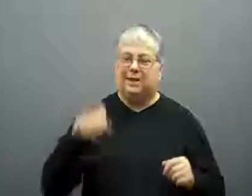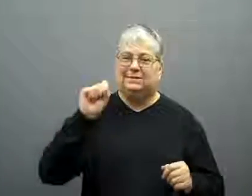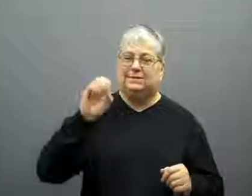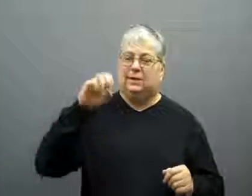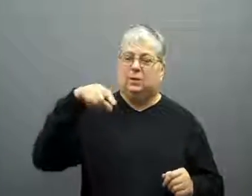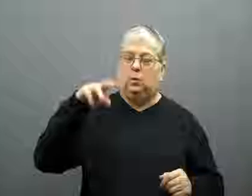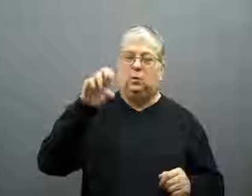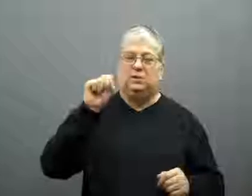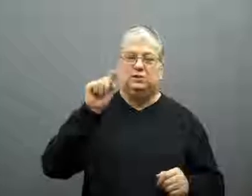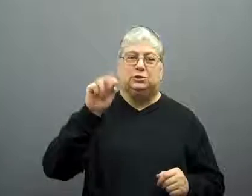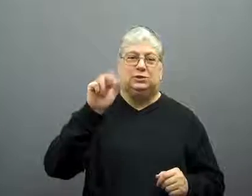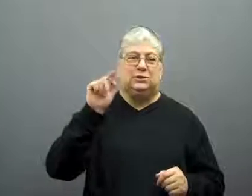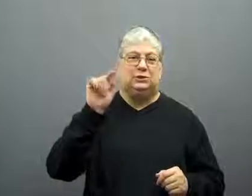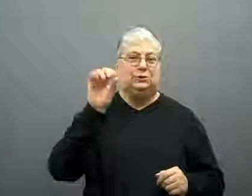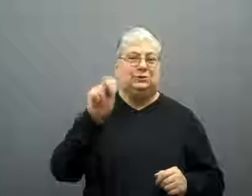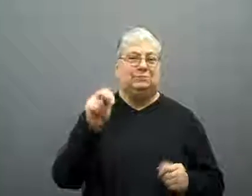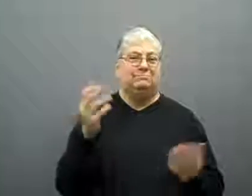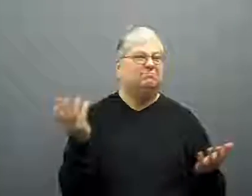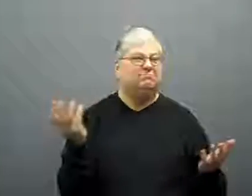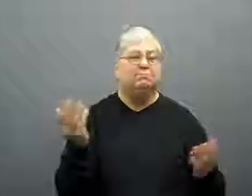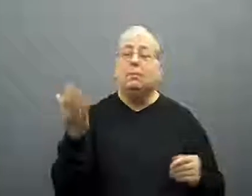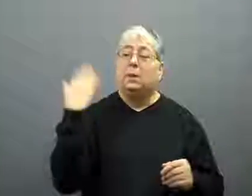It's sequestration.